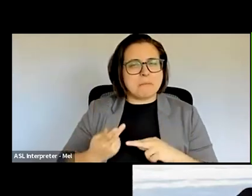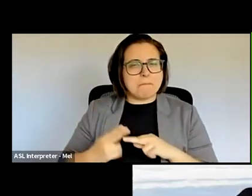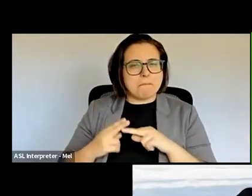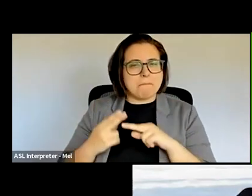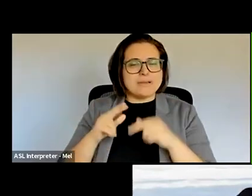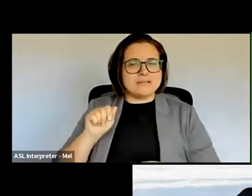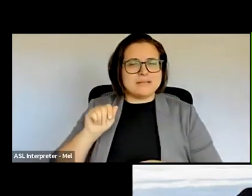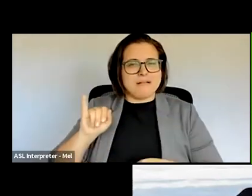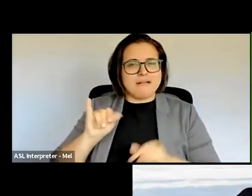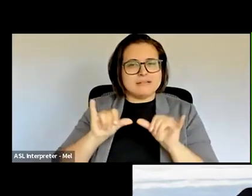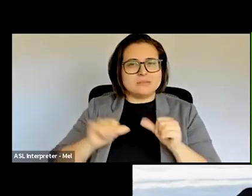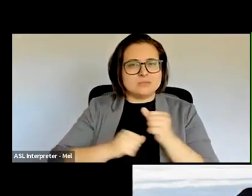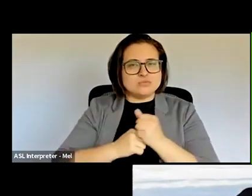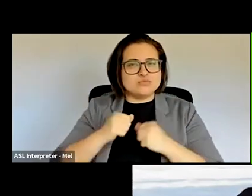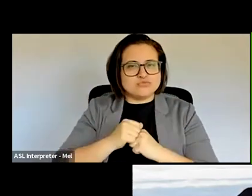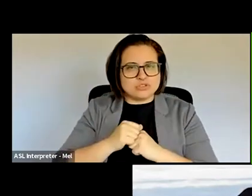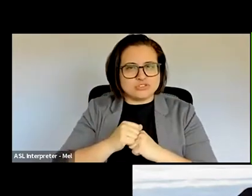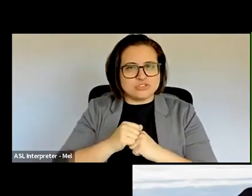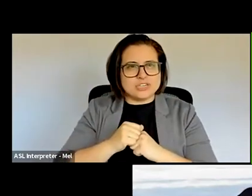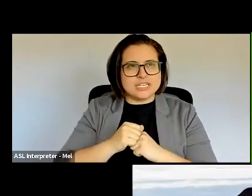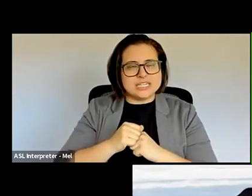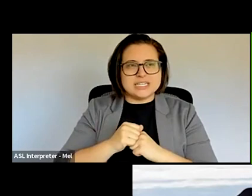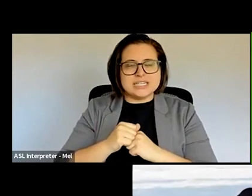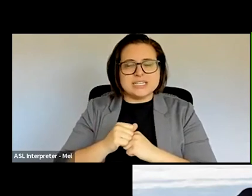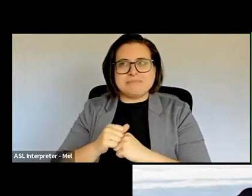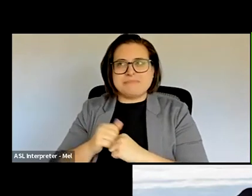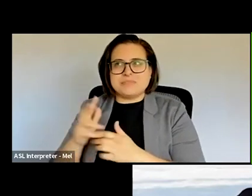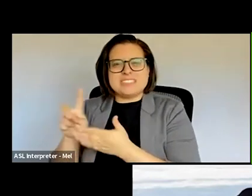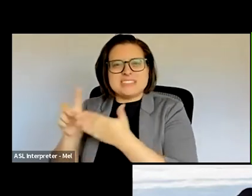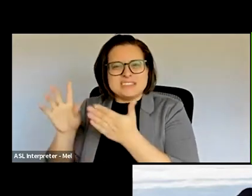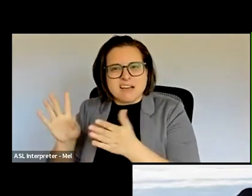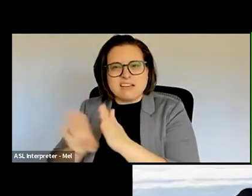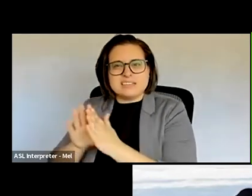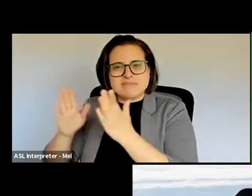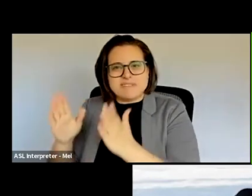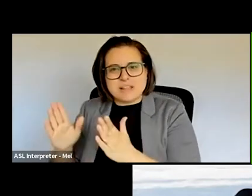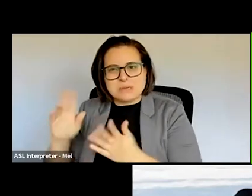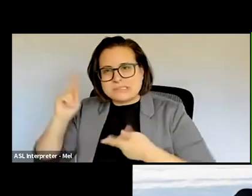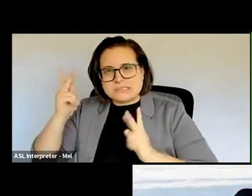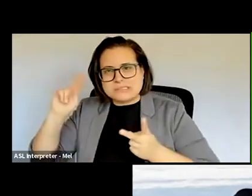that misleads designers and developers. I mean I'm just reading from a wonderful